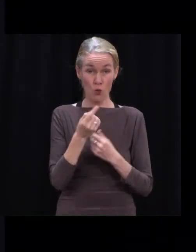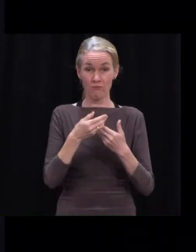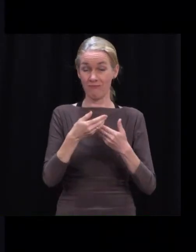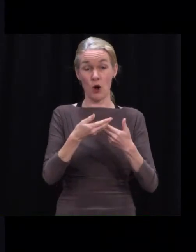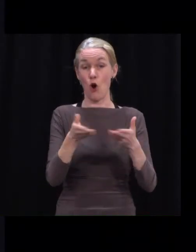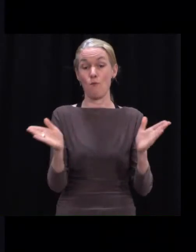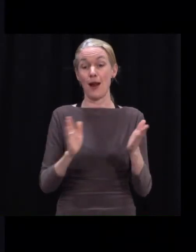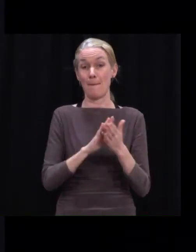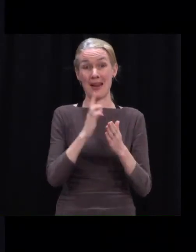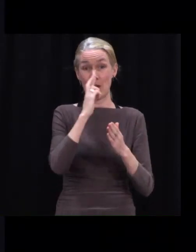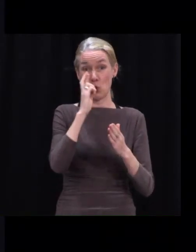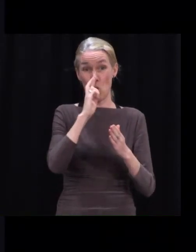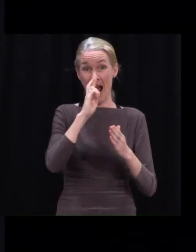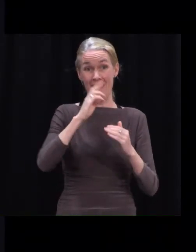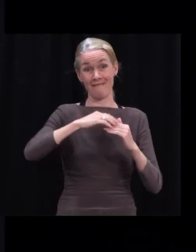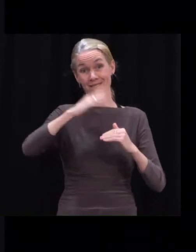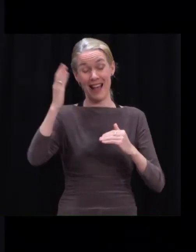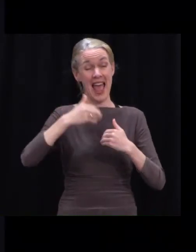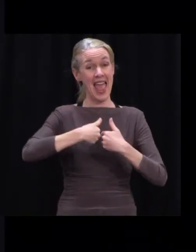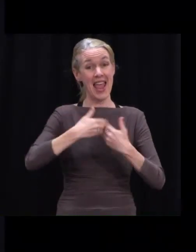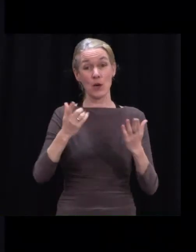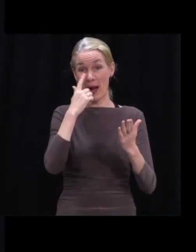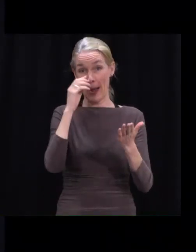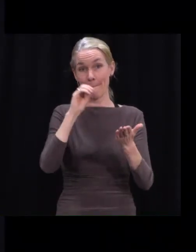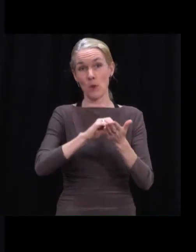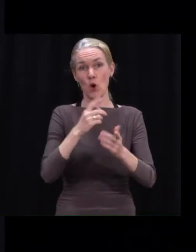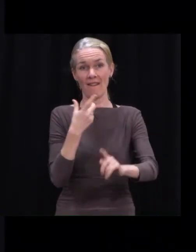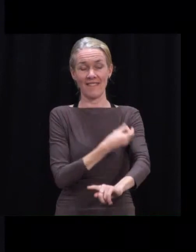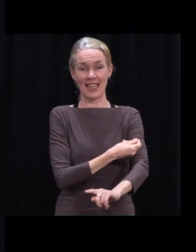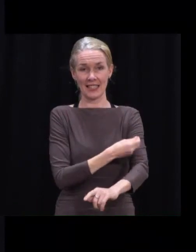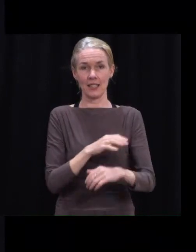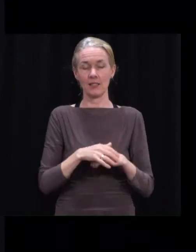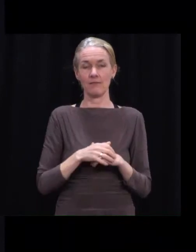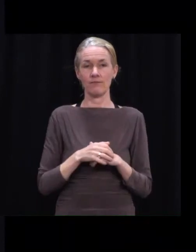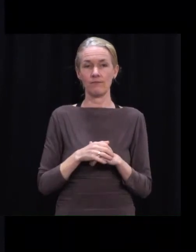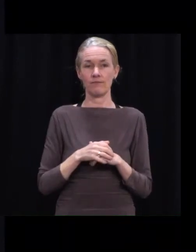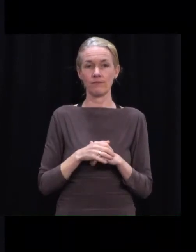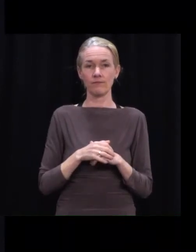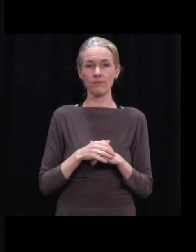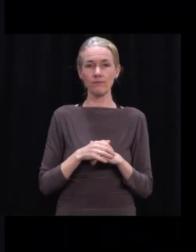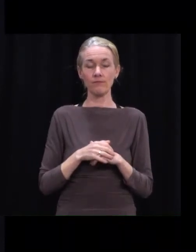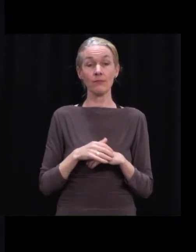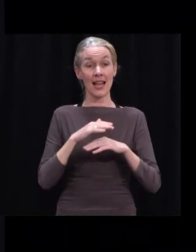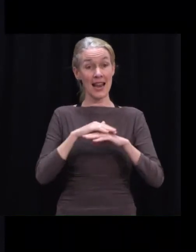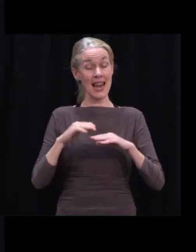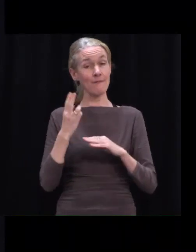get vaccinated. From tomorrow